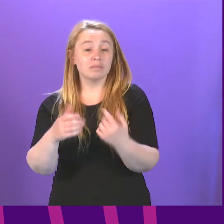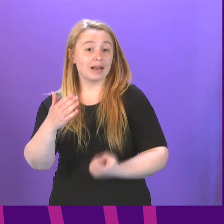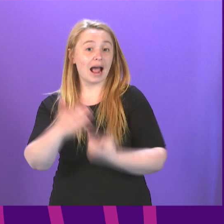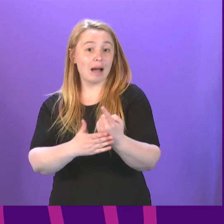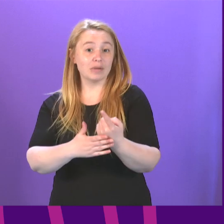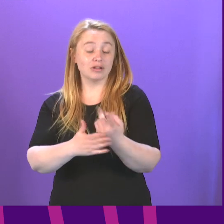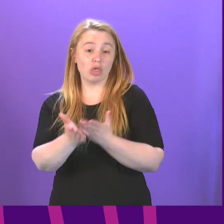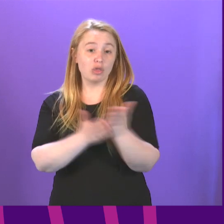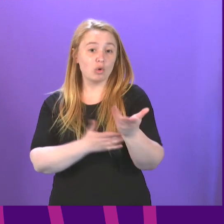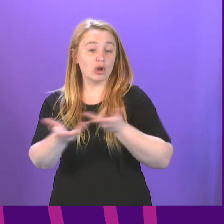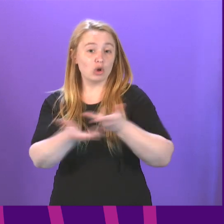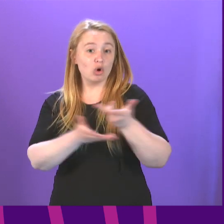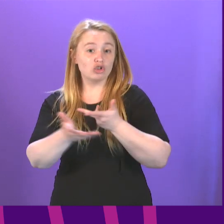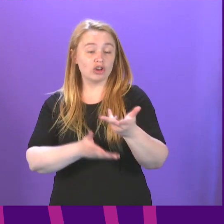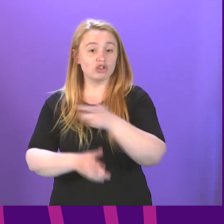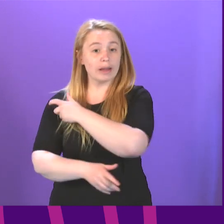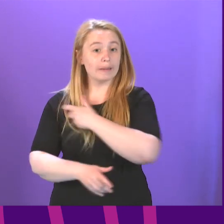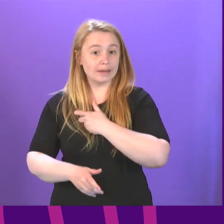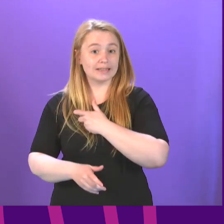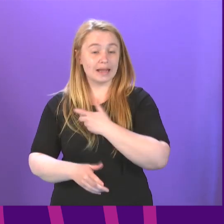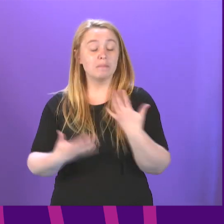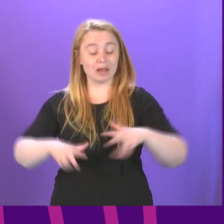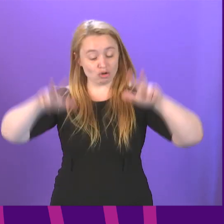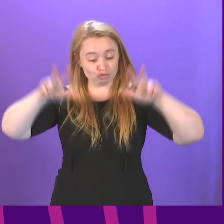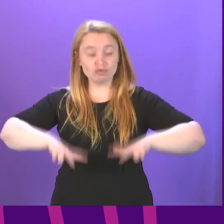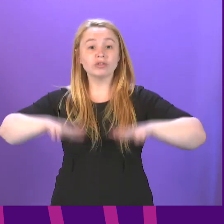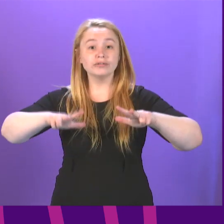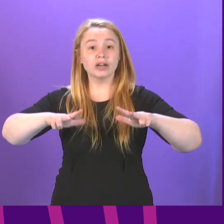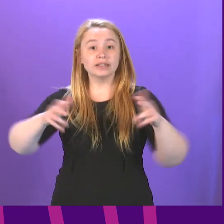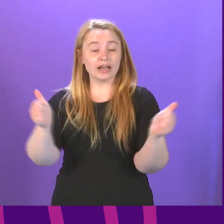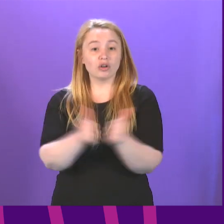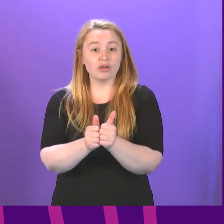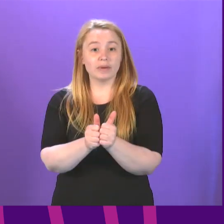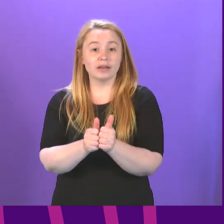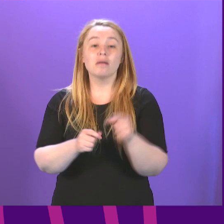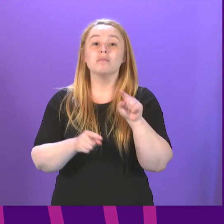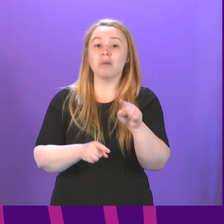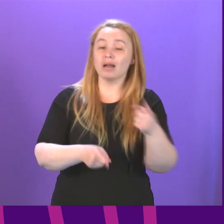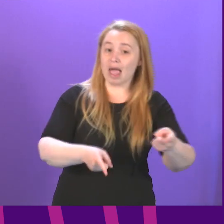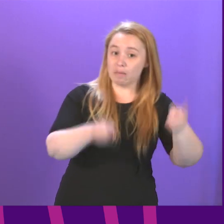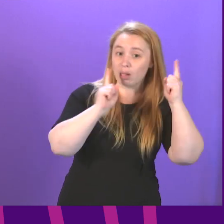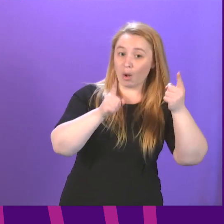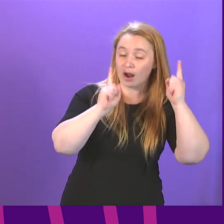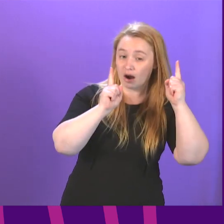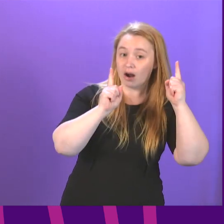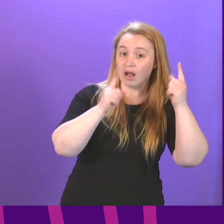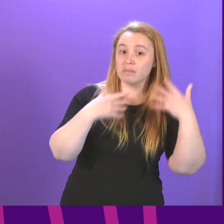committee. The trade union side ratified that agreement, but the employer side has reneged on it